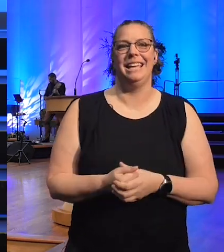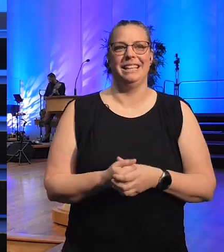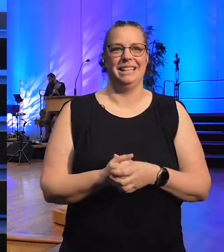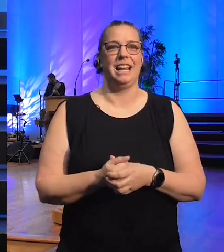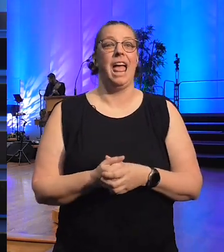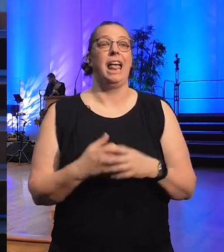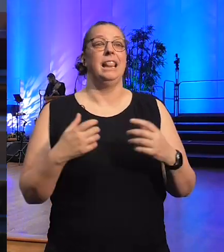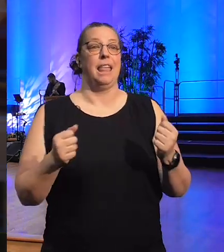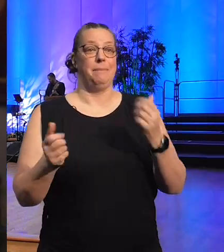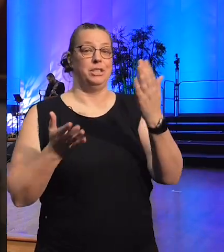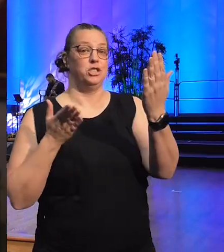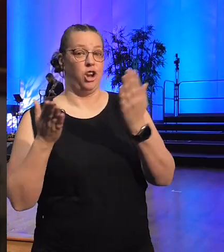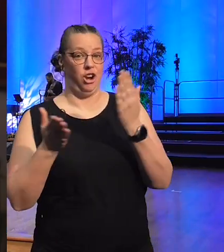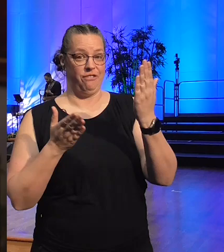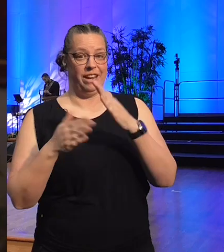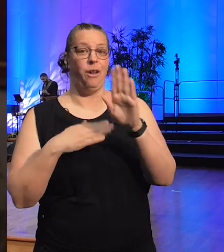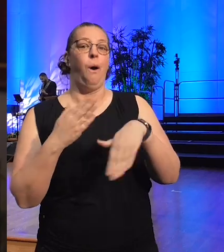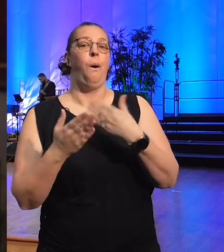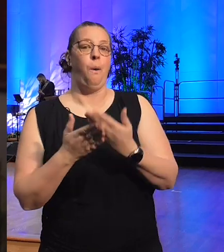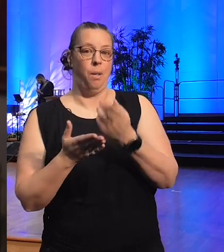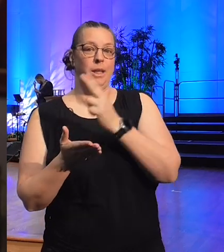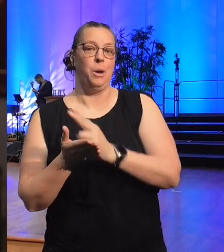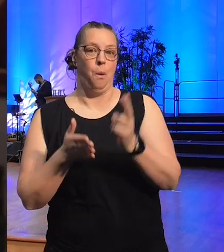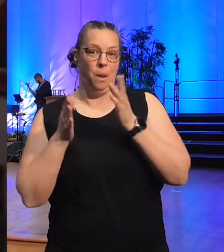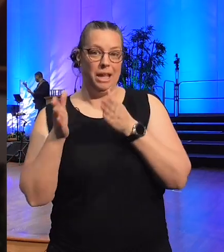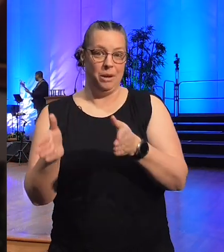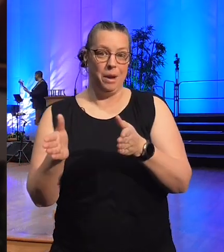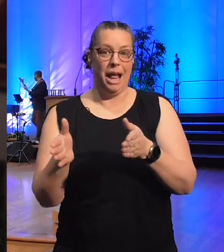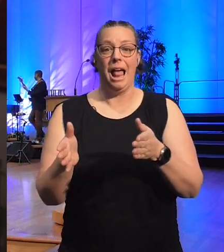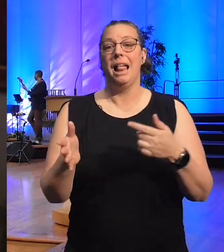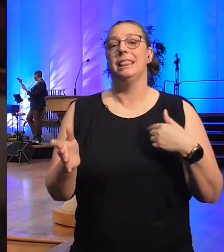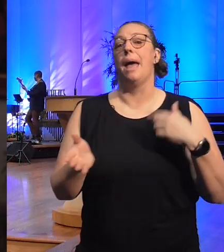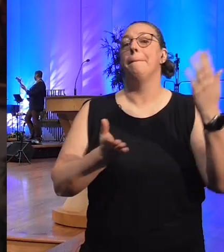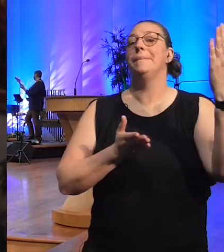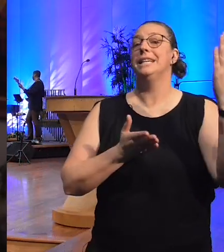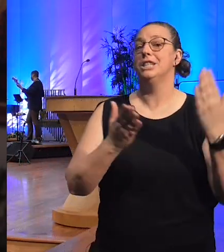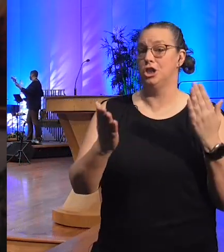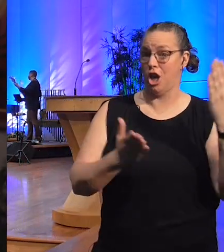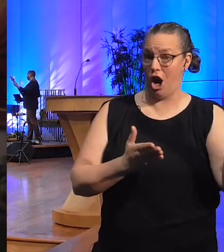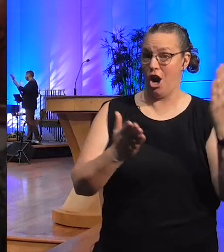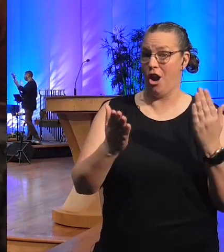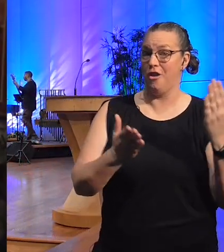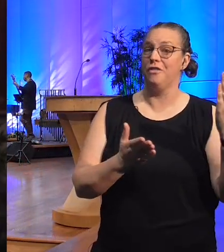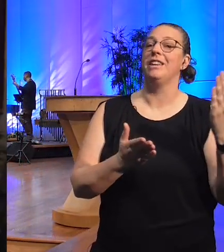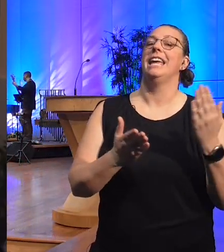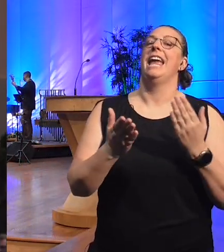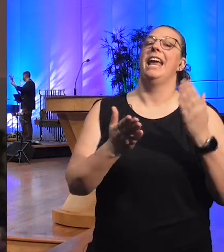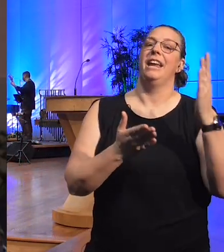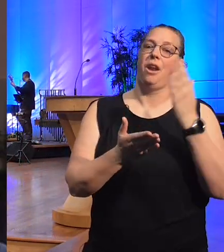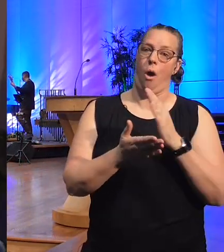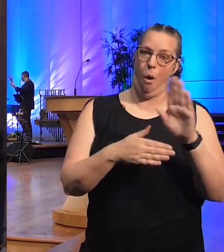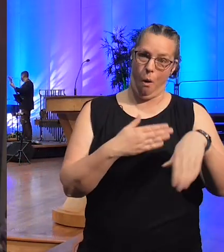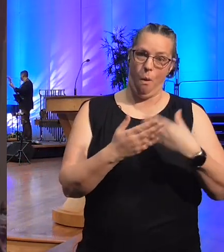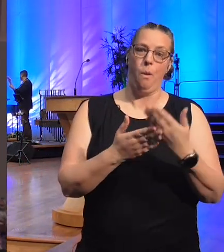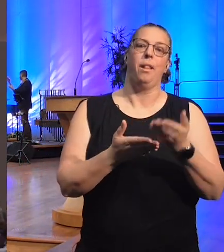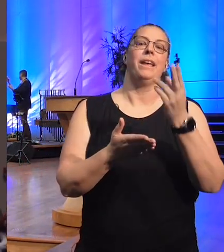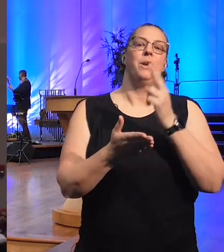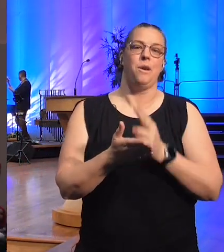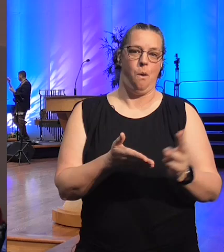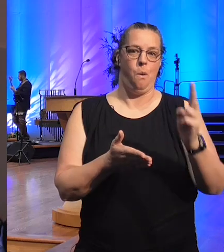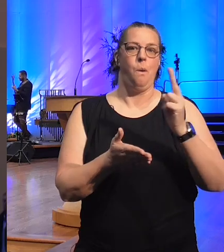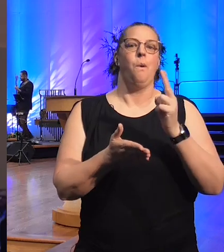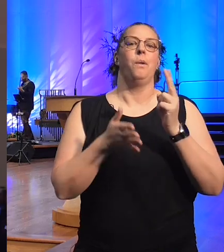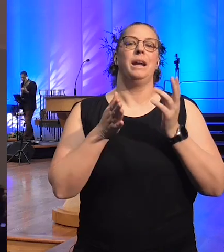oh let me serve in a holy holy way let me serve let serve in a holy holy